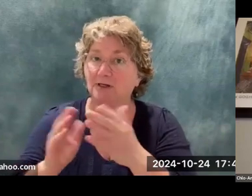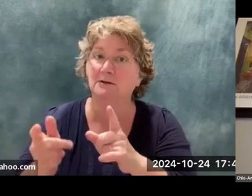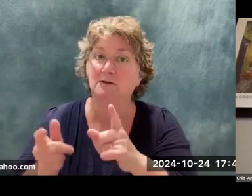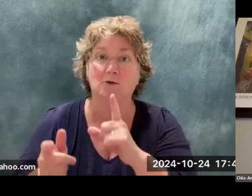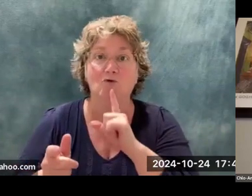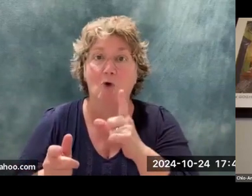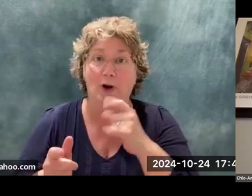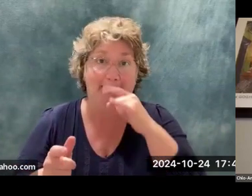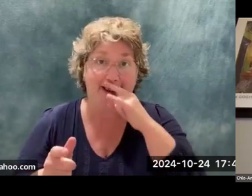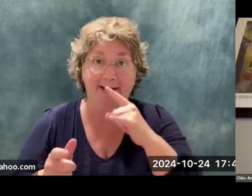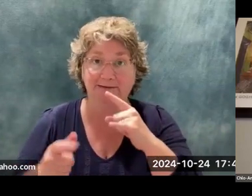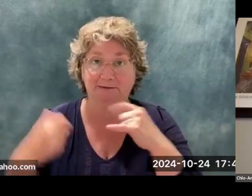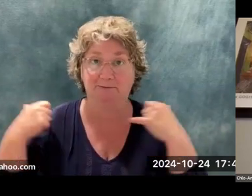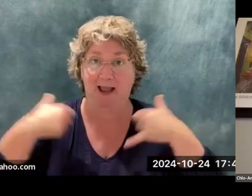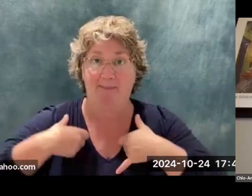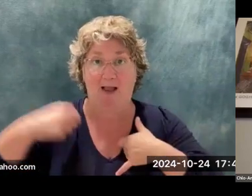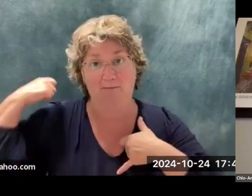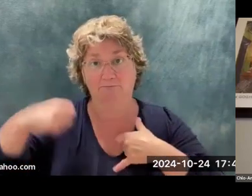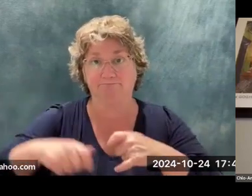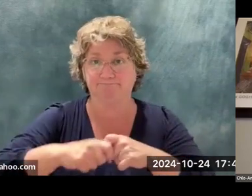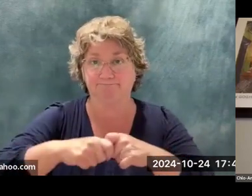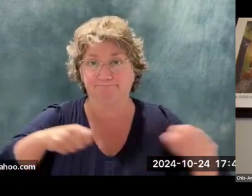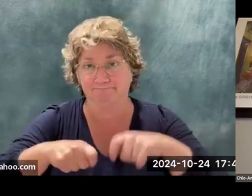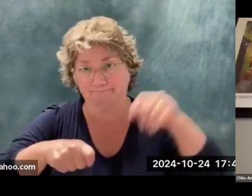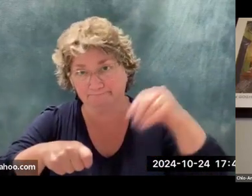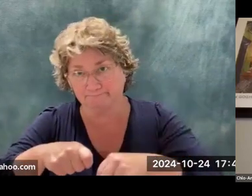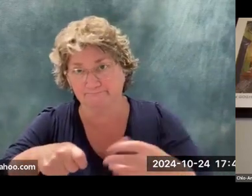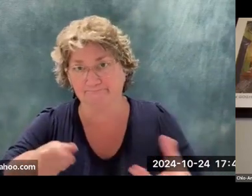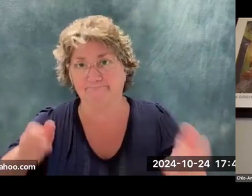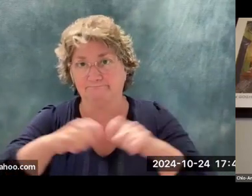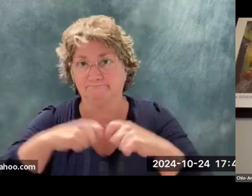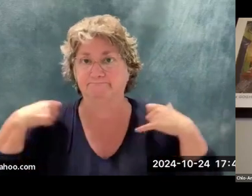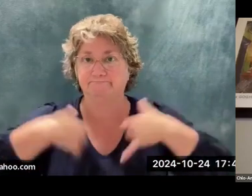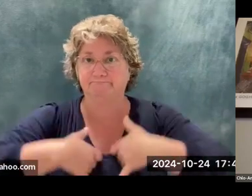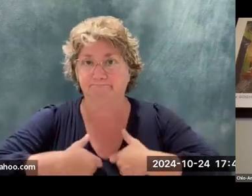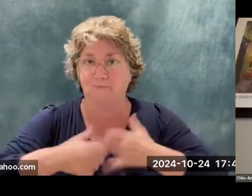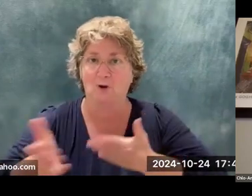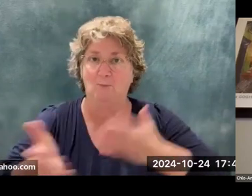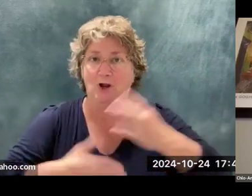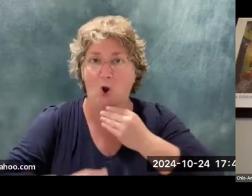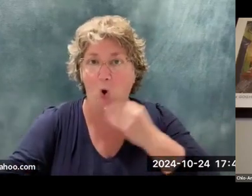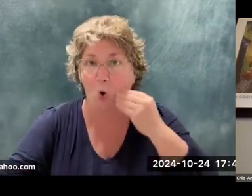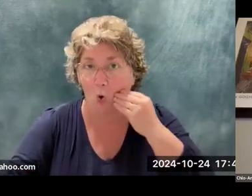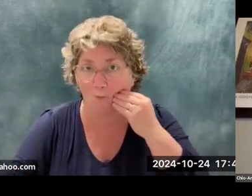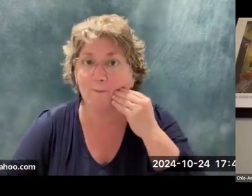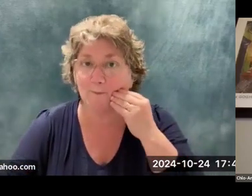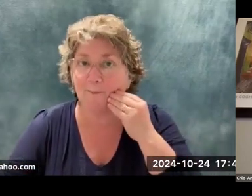backpacks, so districts have had the link to order these free of charge.